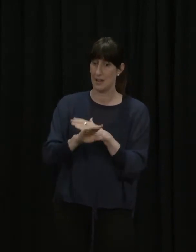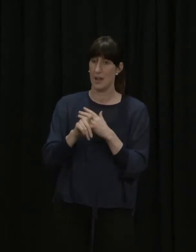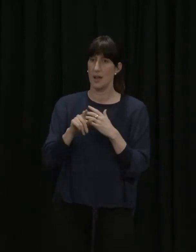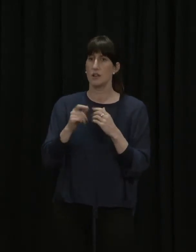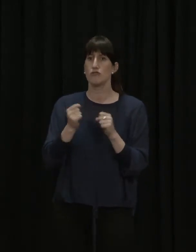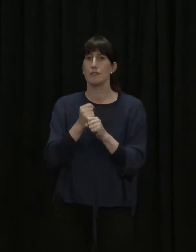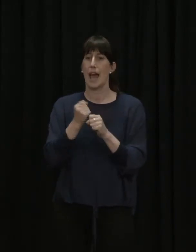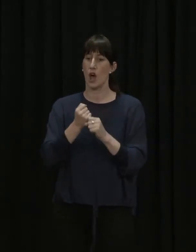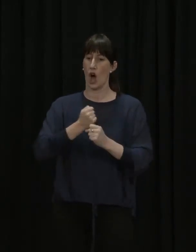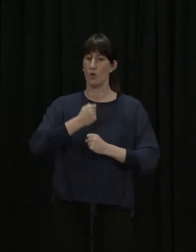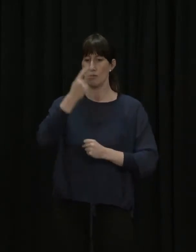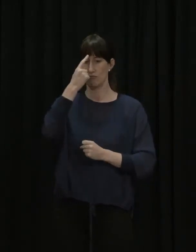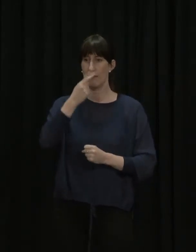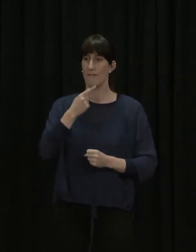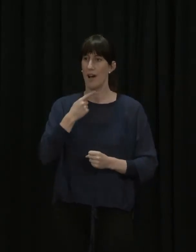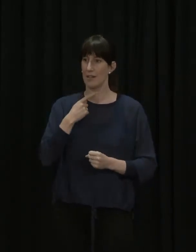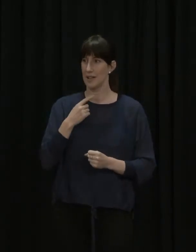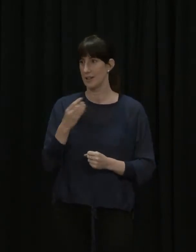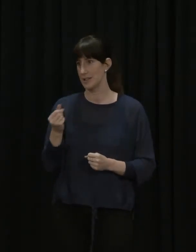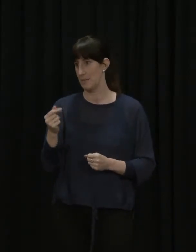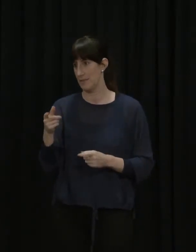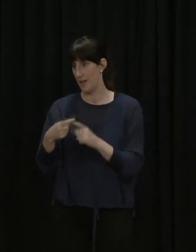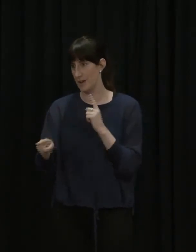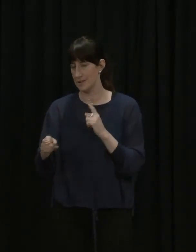I think many people including